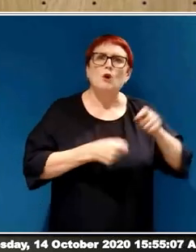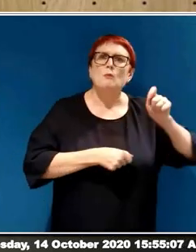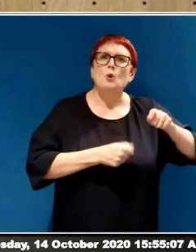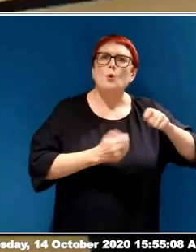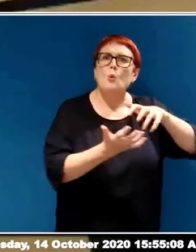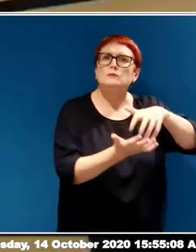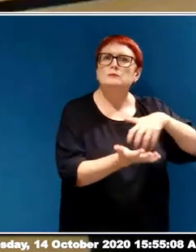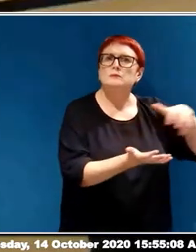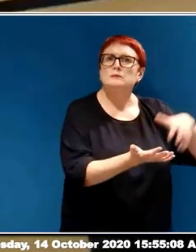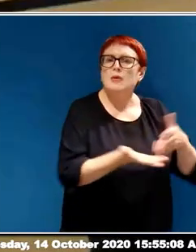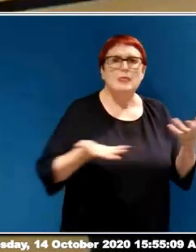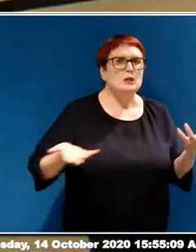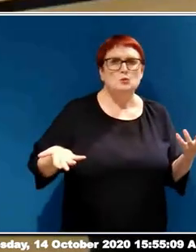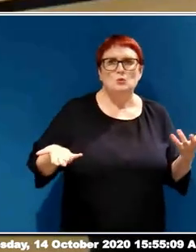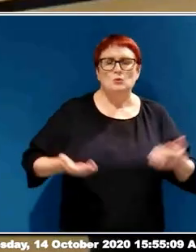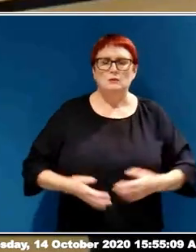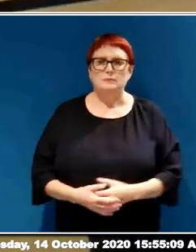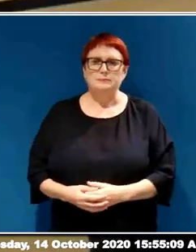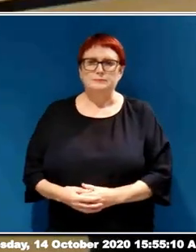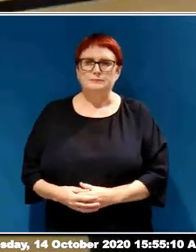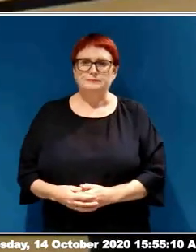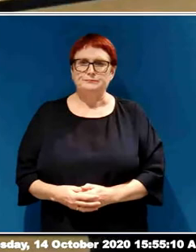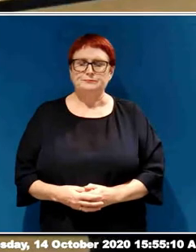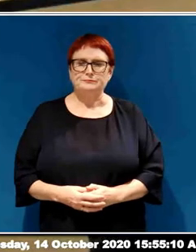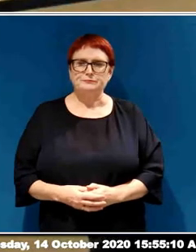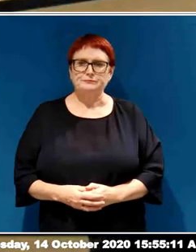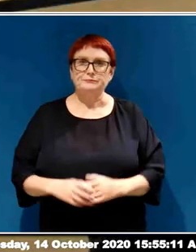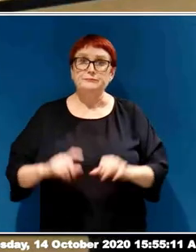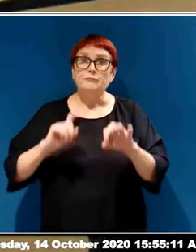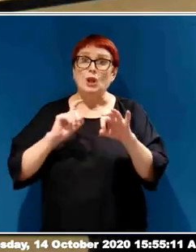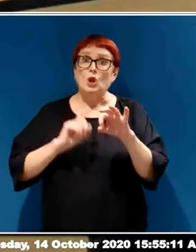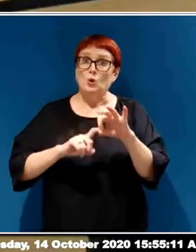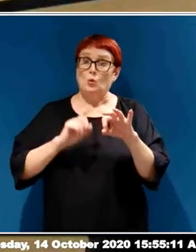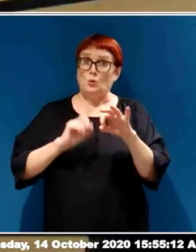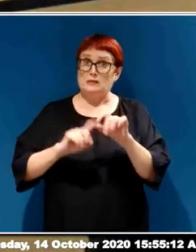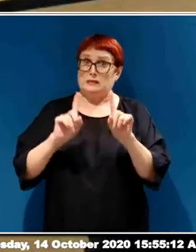So Queensland have introduced a policy in 2020 and made a